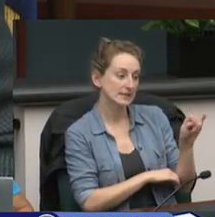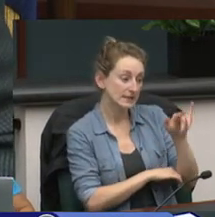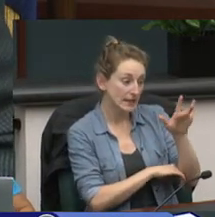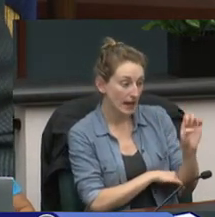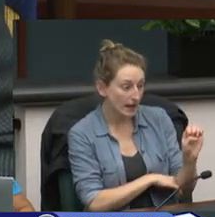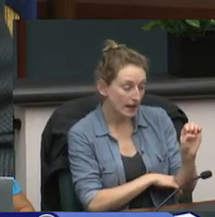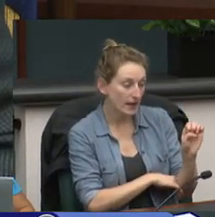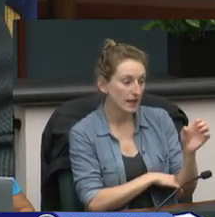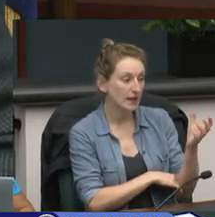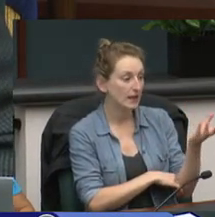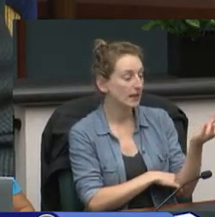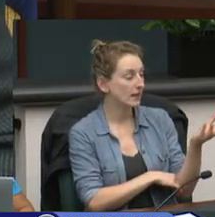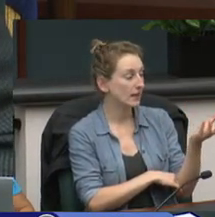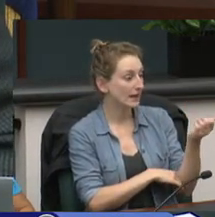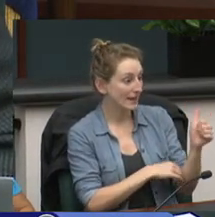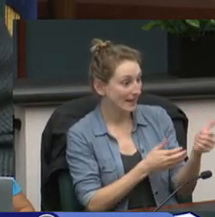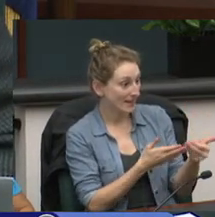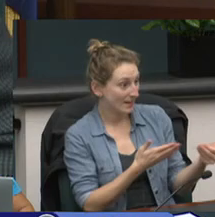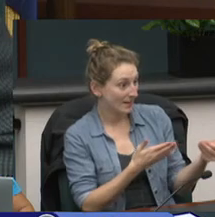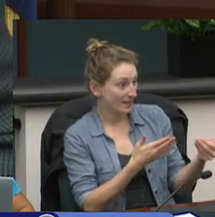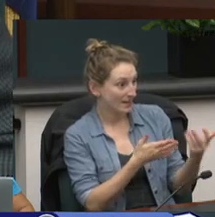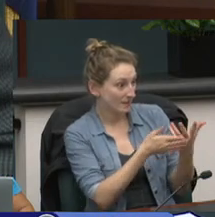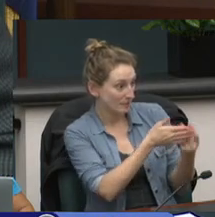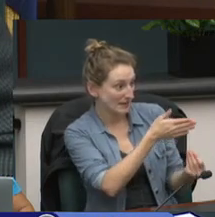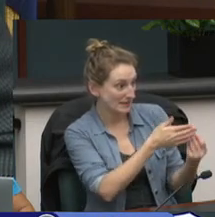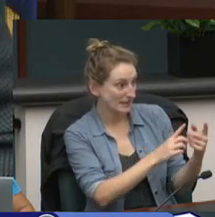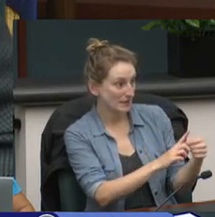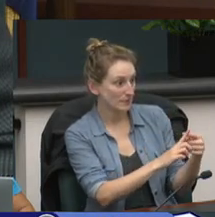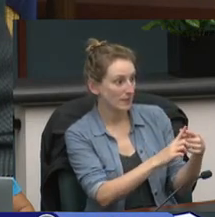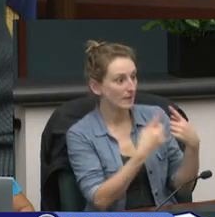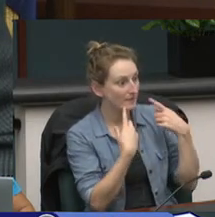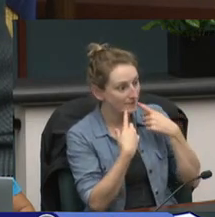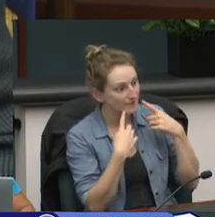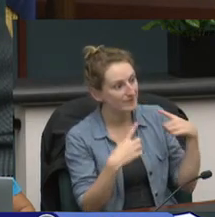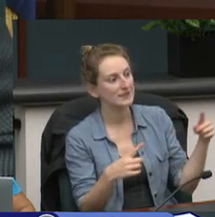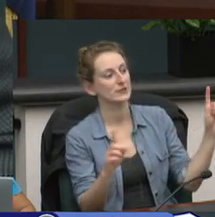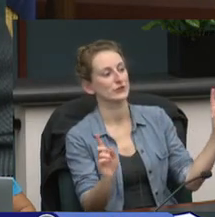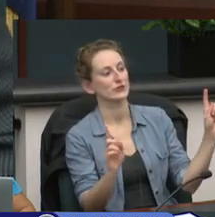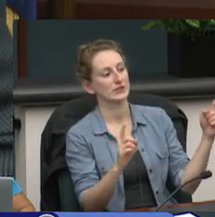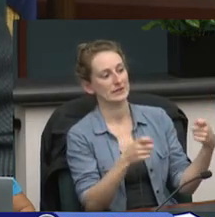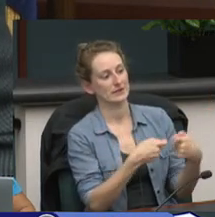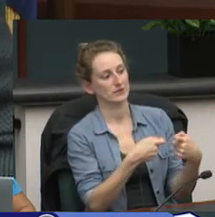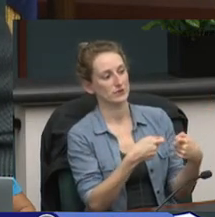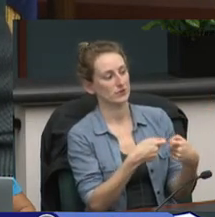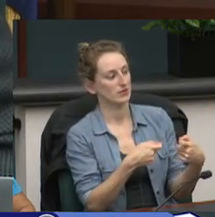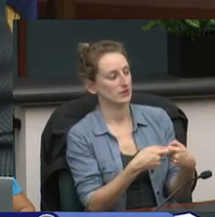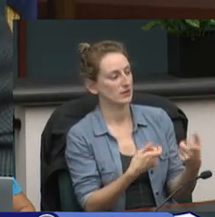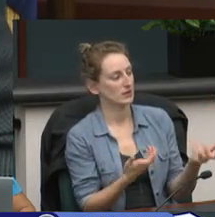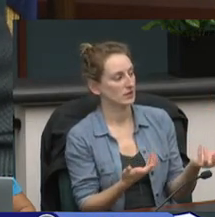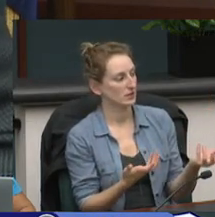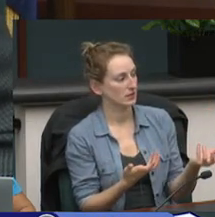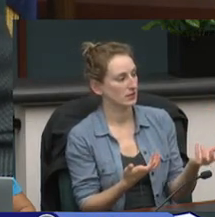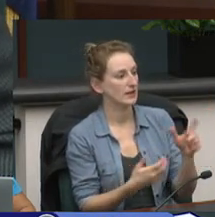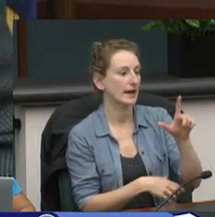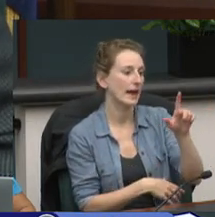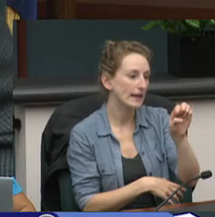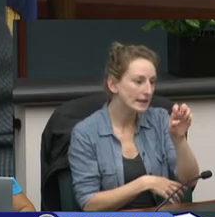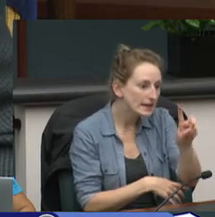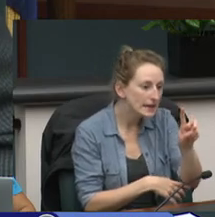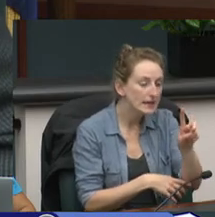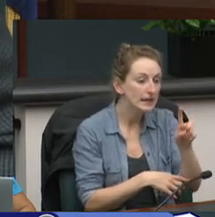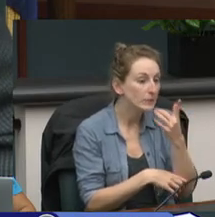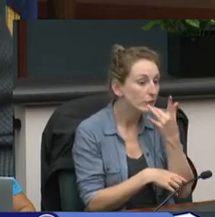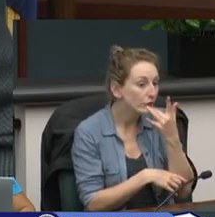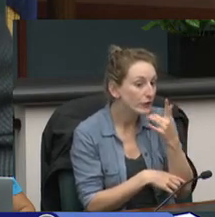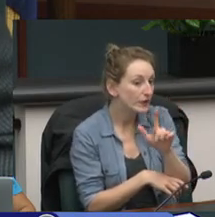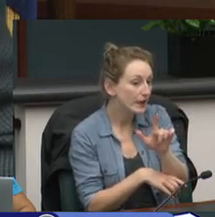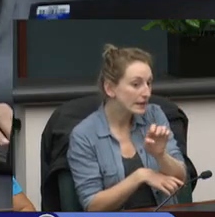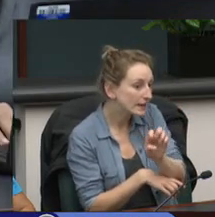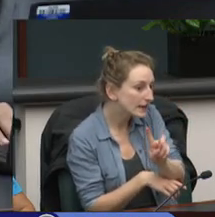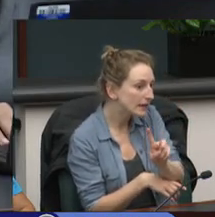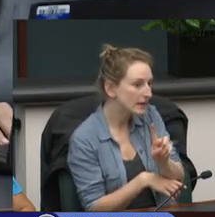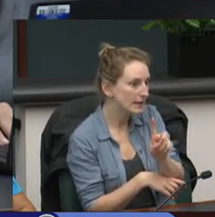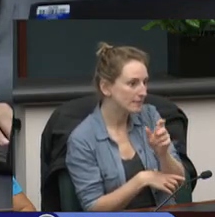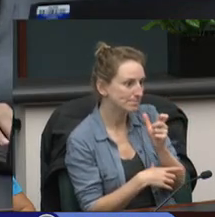then I'm missing about efficiency in other words LEDs are preferred I'll have